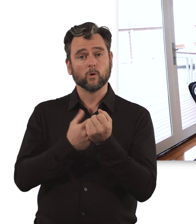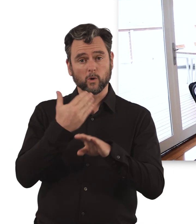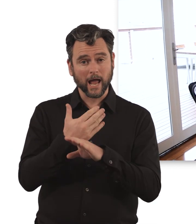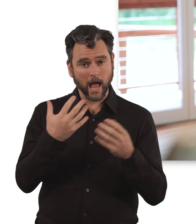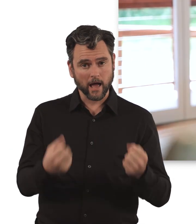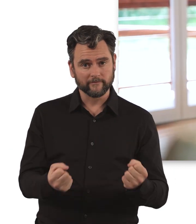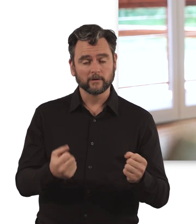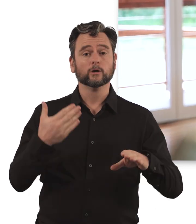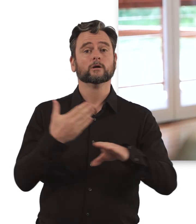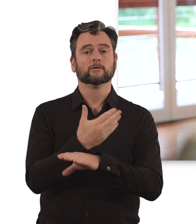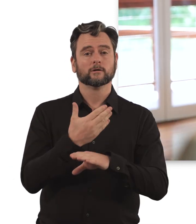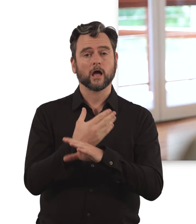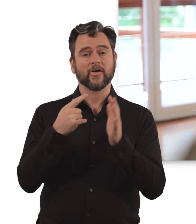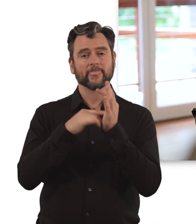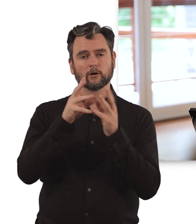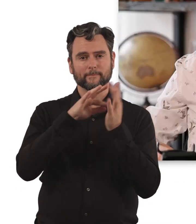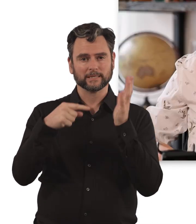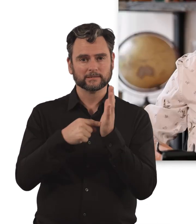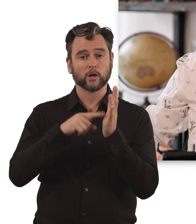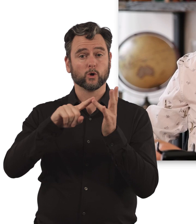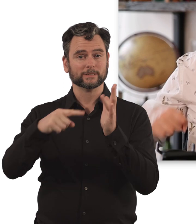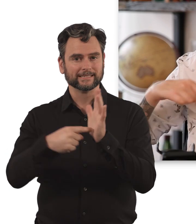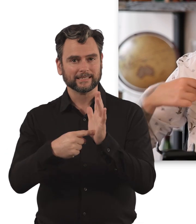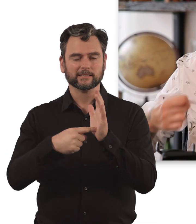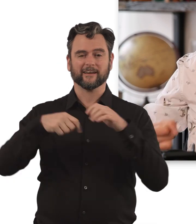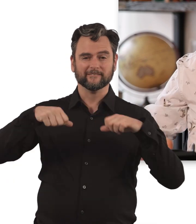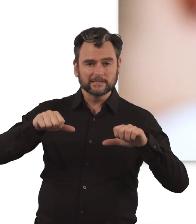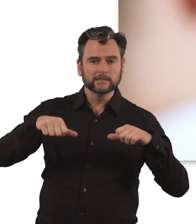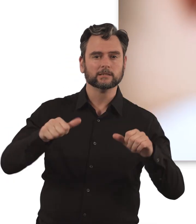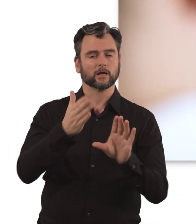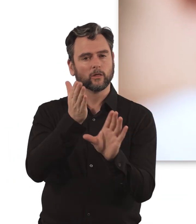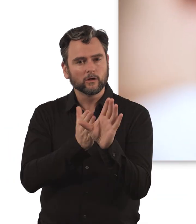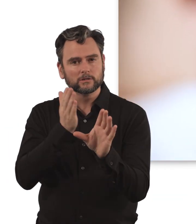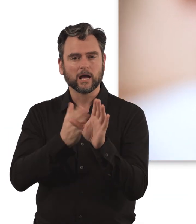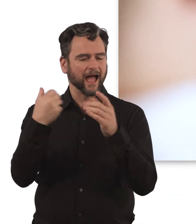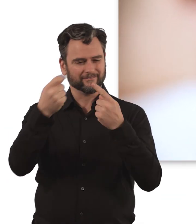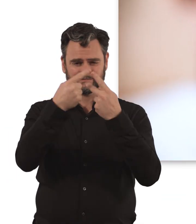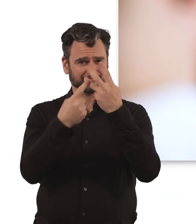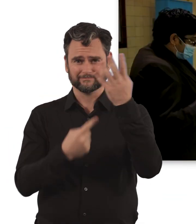occupational therapists and all the psychologists and all the different physiotherapists.